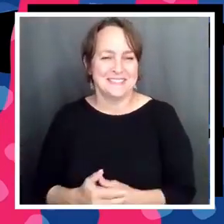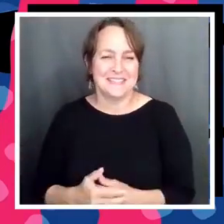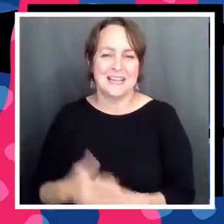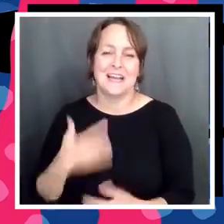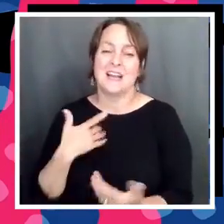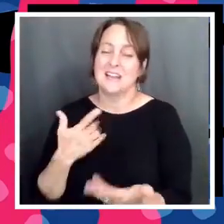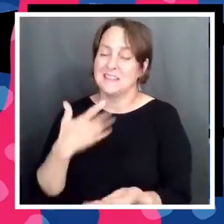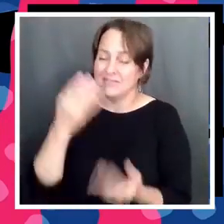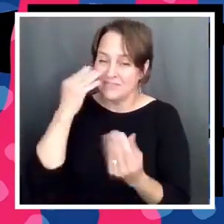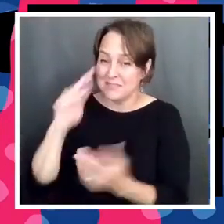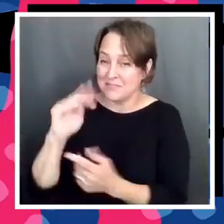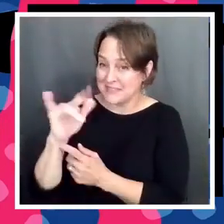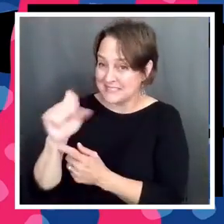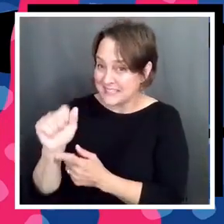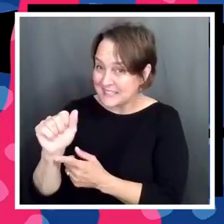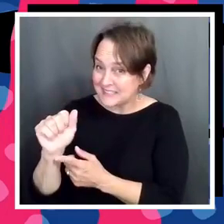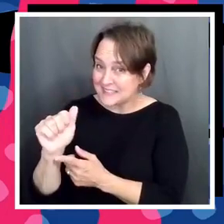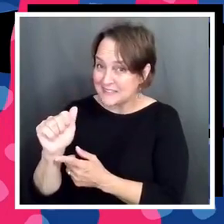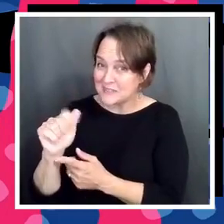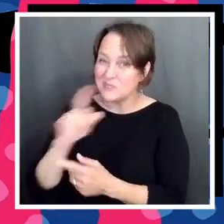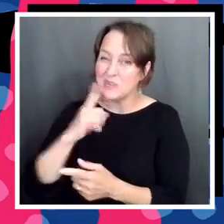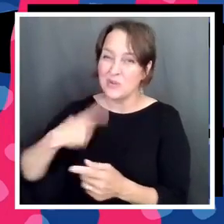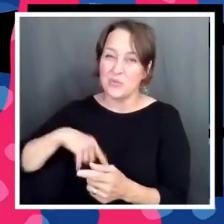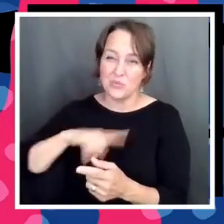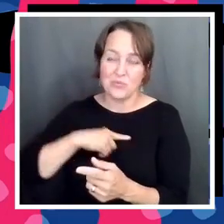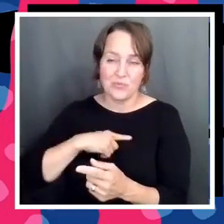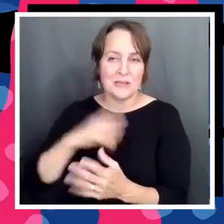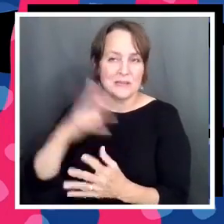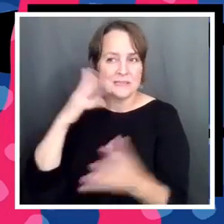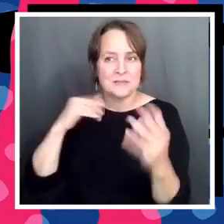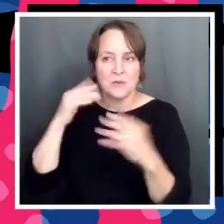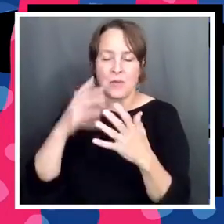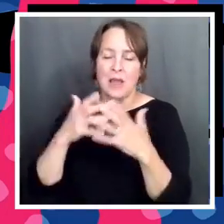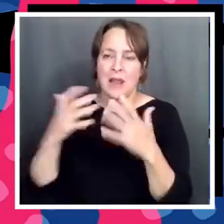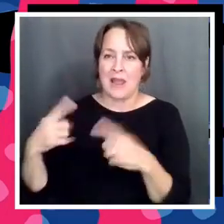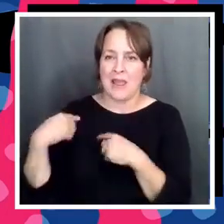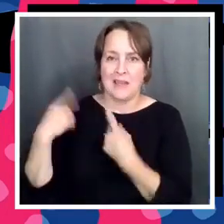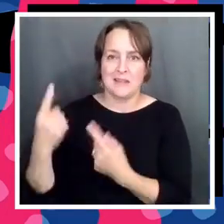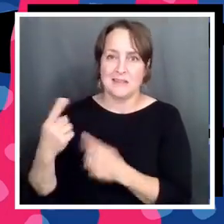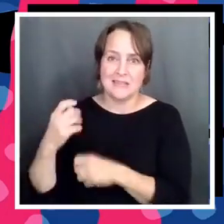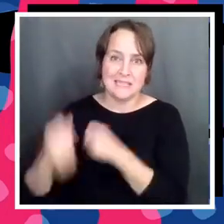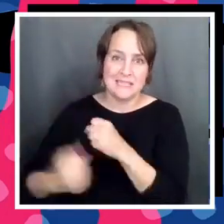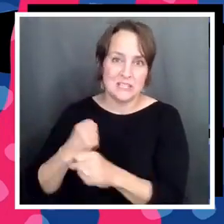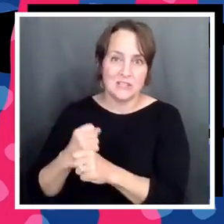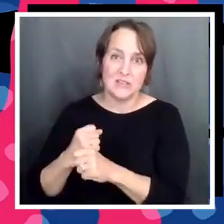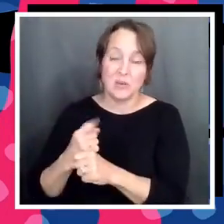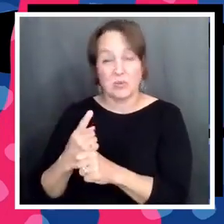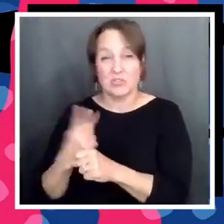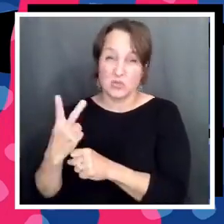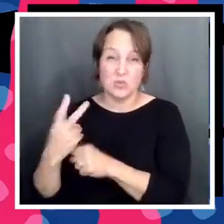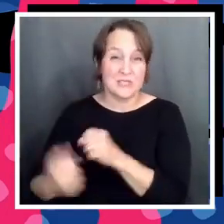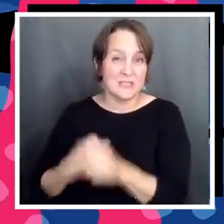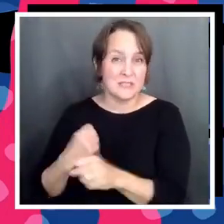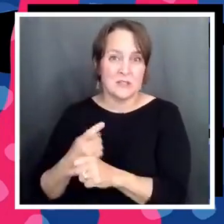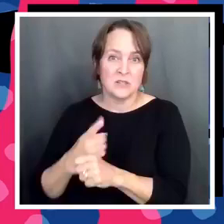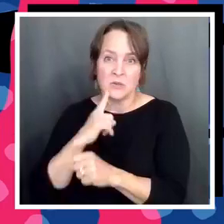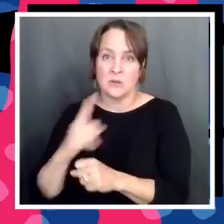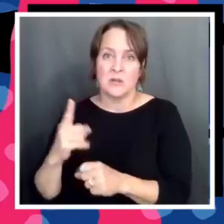IT'S SO GOOD TO SEE THAT